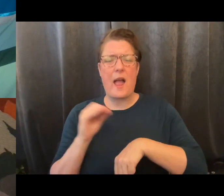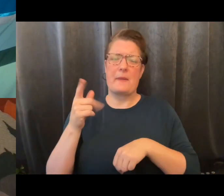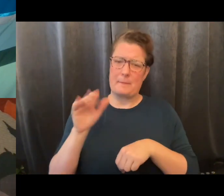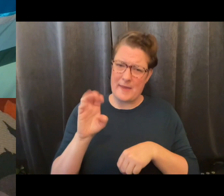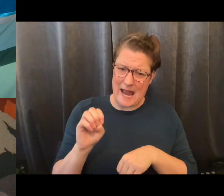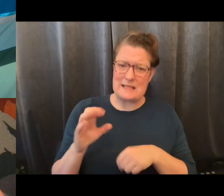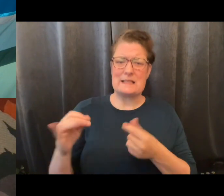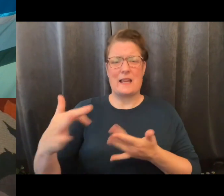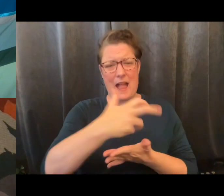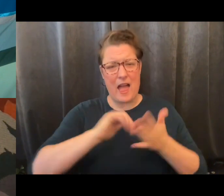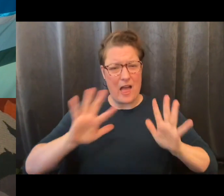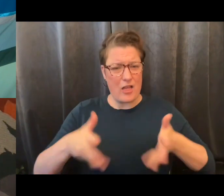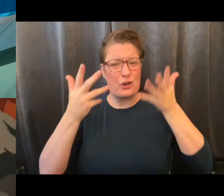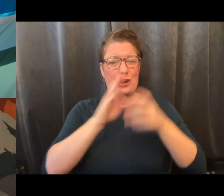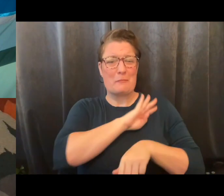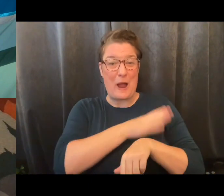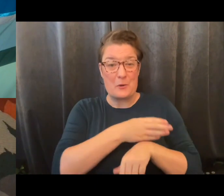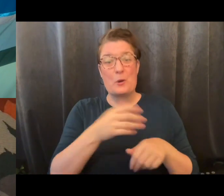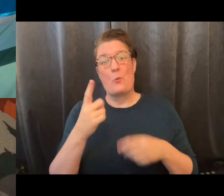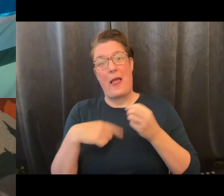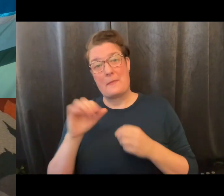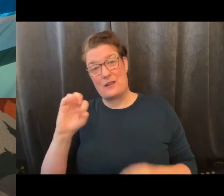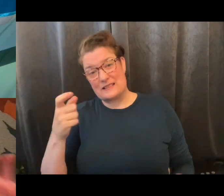And then sexuality and the subconscious, I'm like putting my hand where